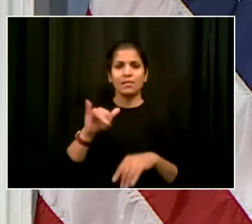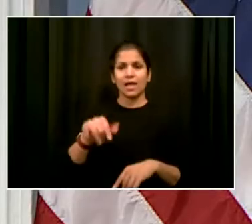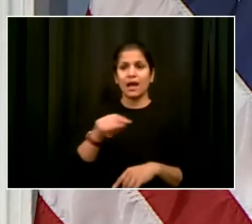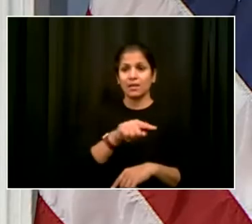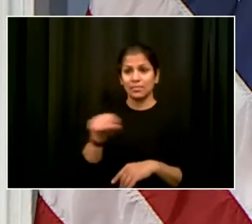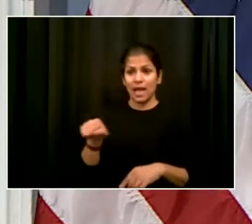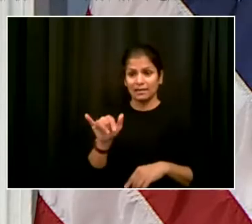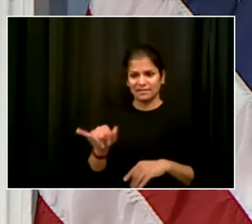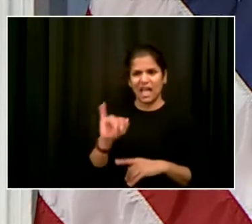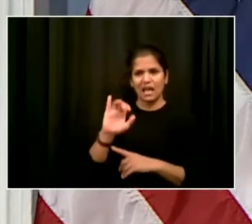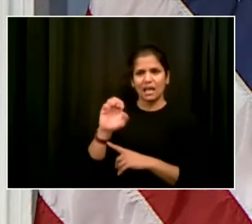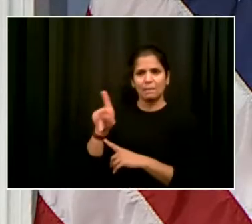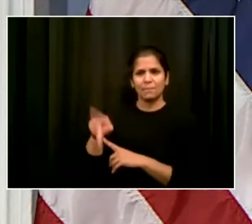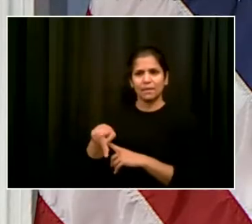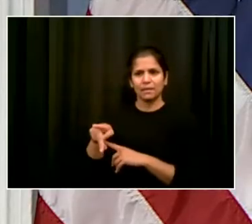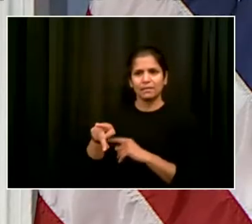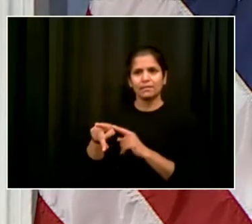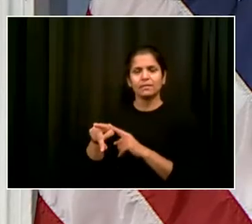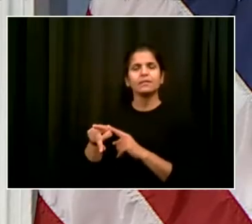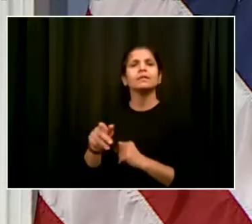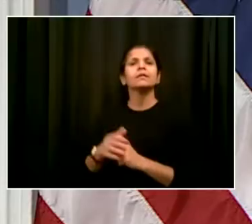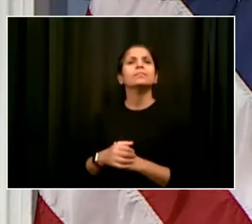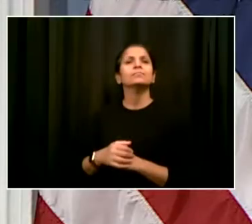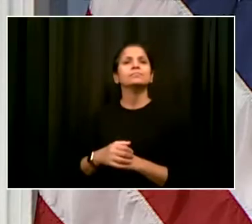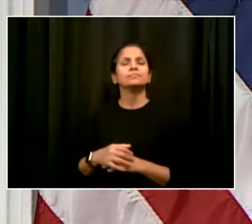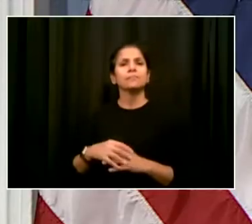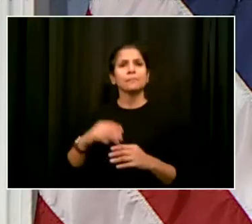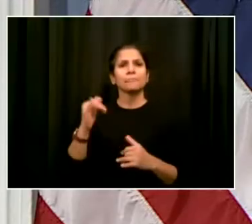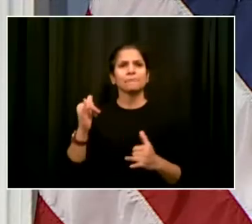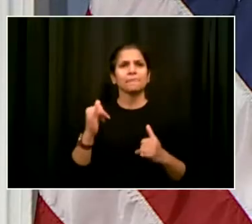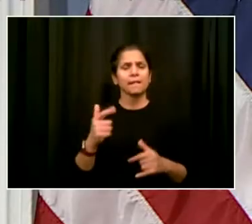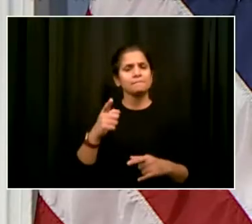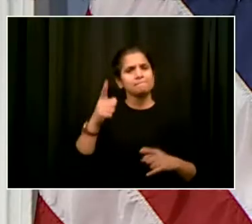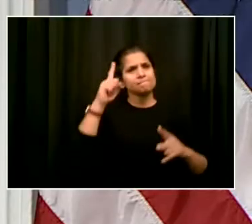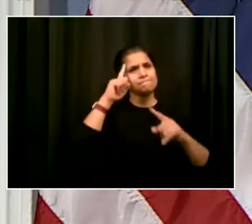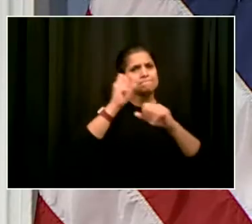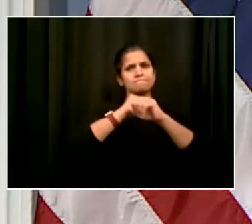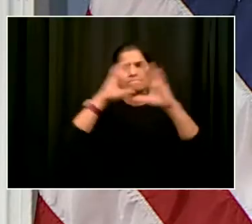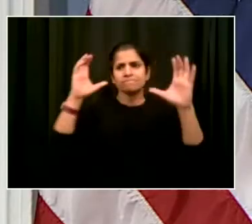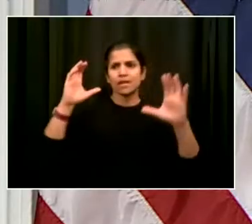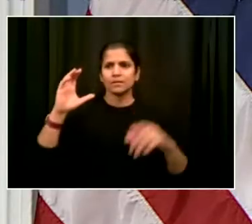INSIGHT AND EXPERTISE AS WE LOOK AT A SYSTEMWIDE APPROACH AS WE